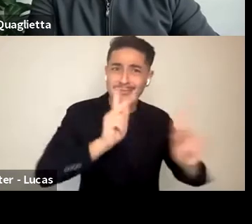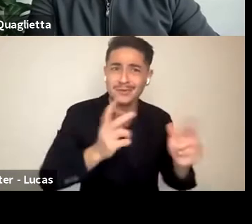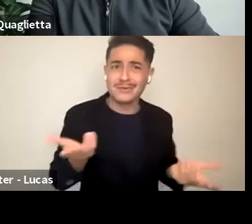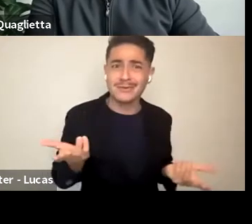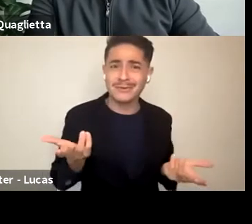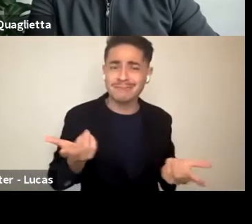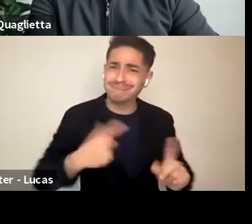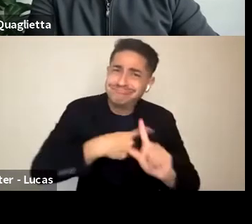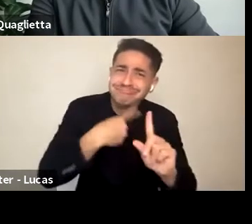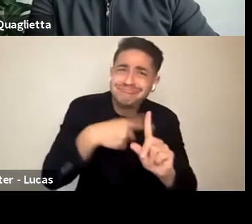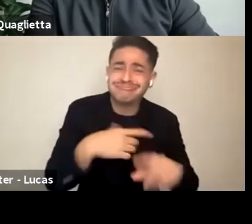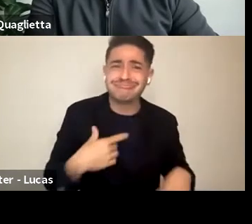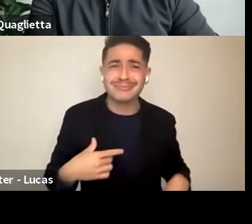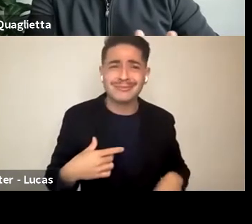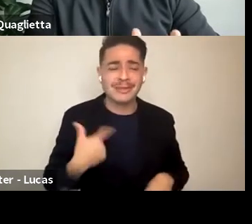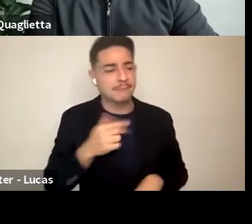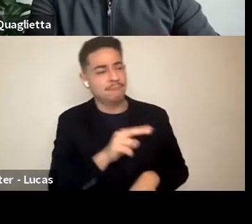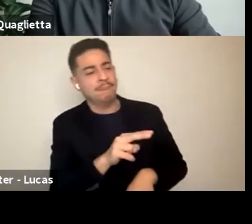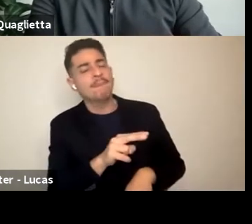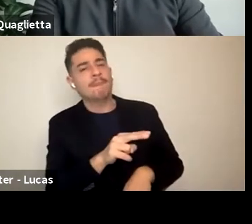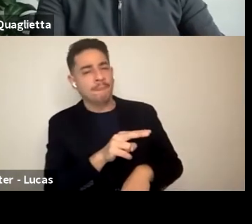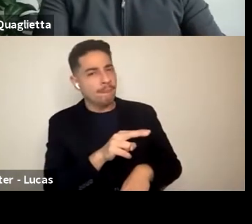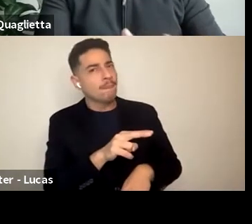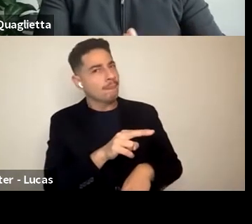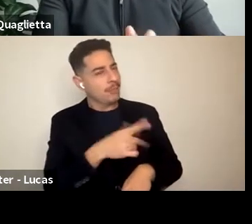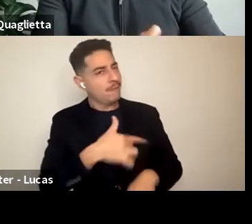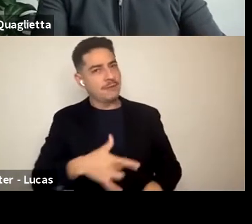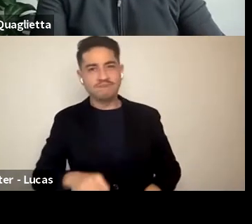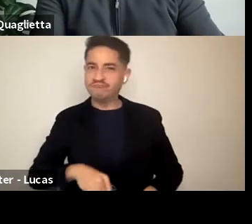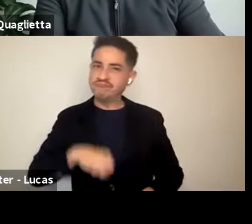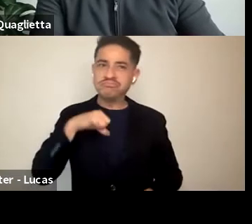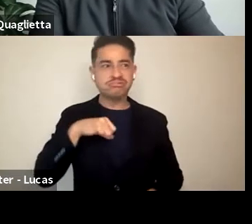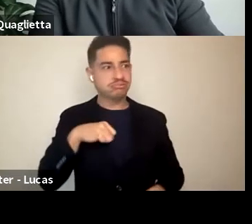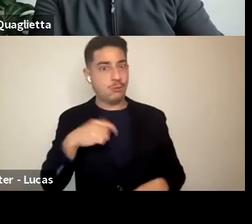And it makes me really just proud to that we have something like that.